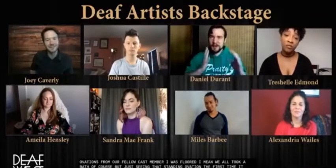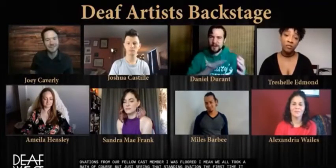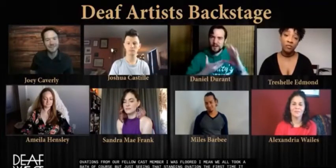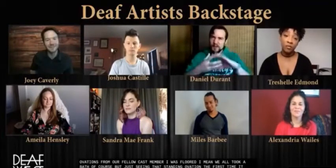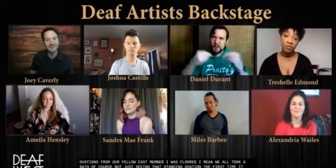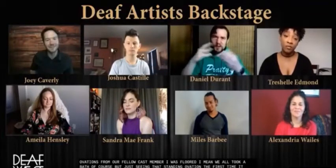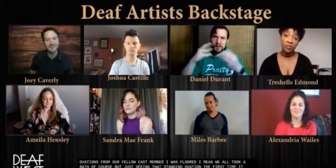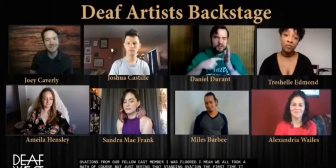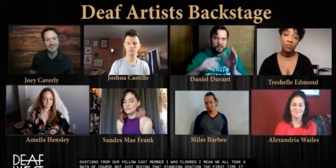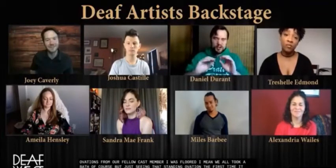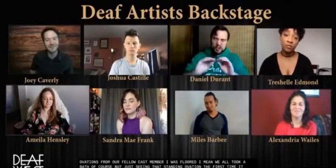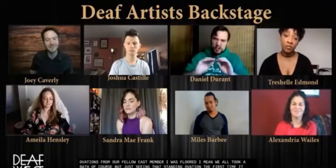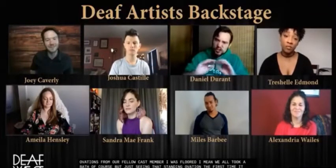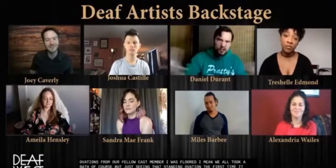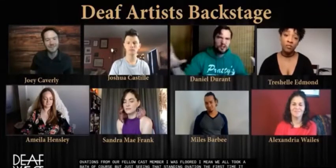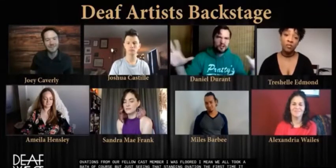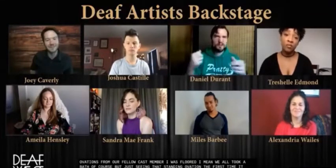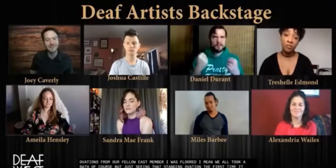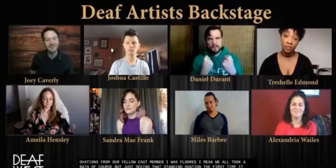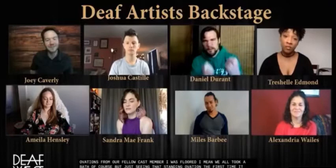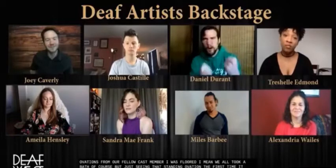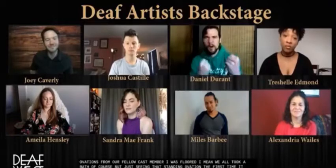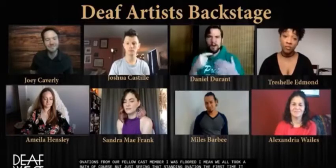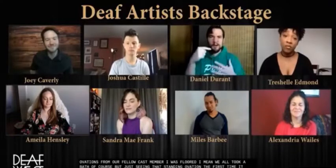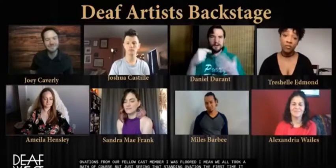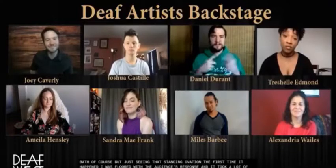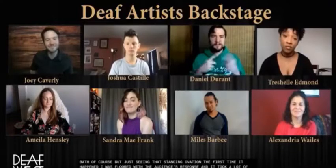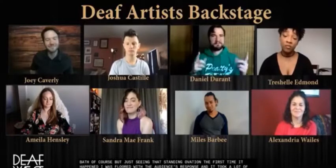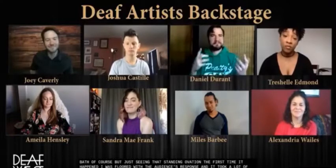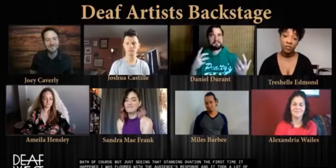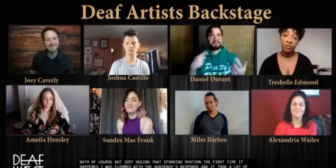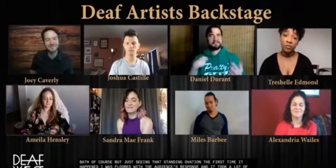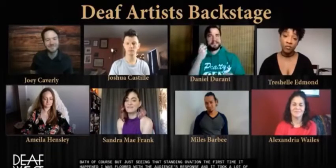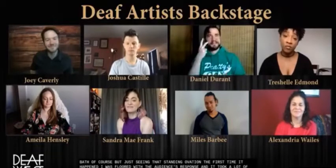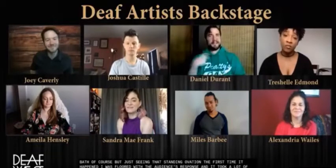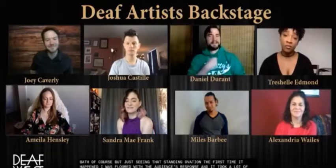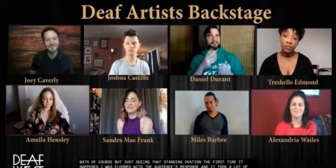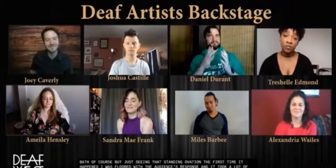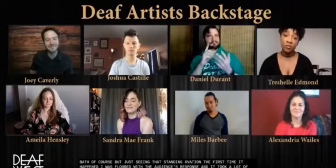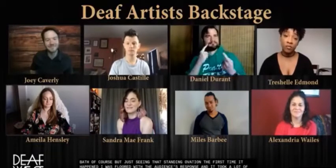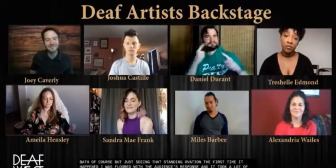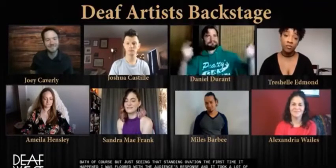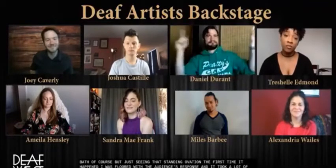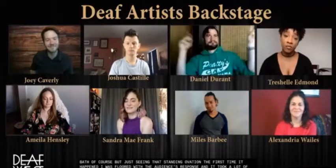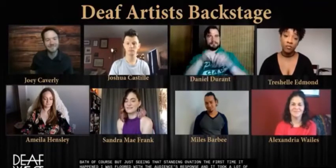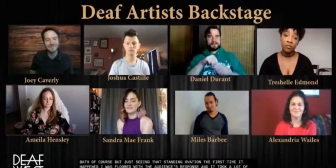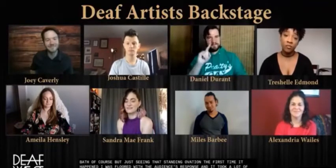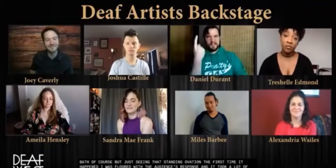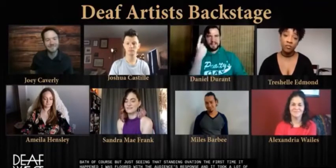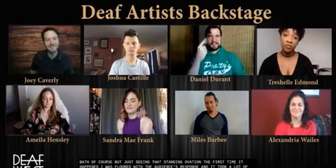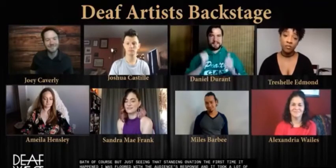We had worked very hard for months to try and show this story very clearly in two different languages at the same time.